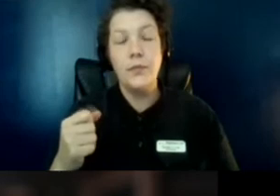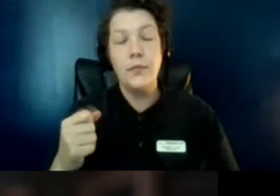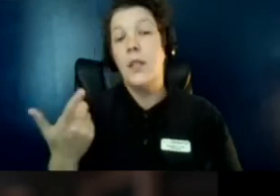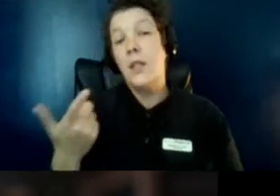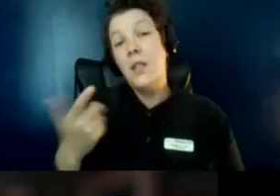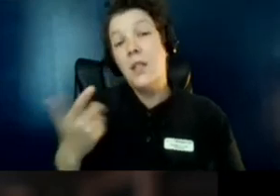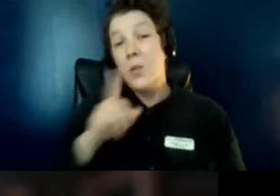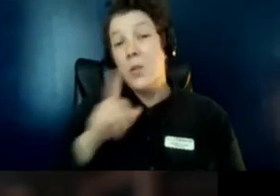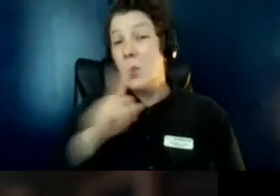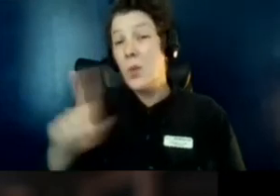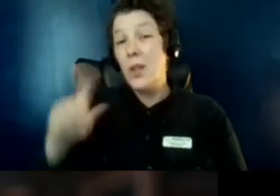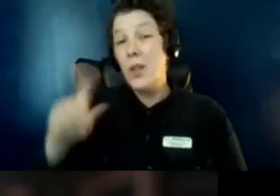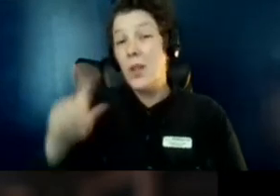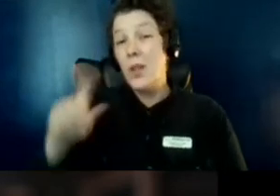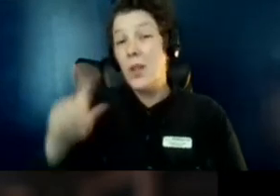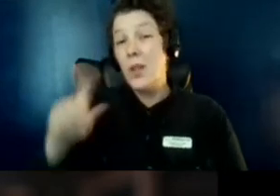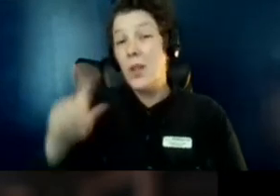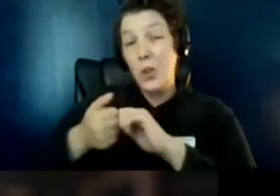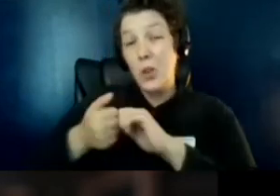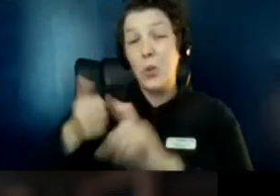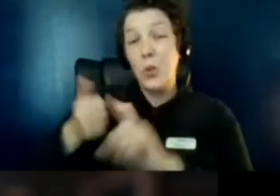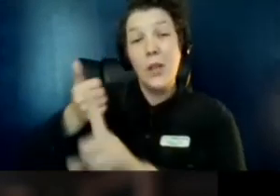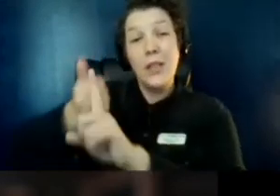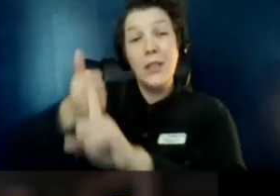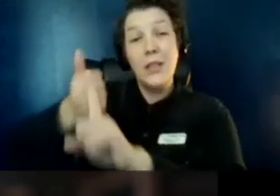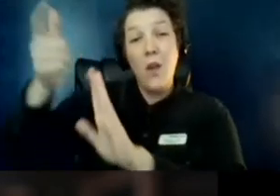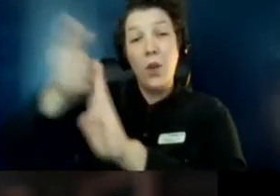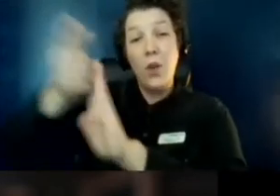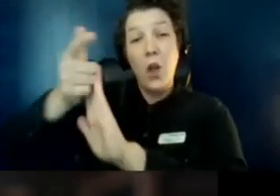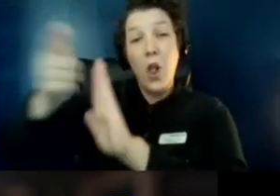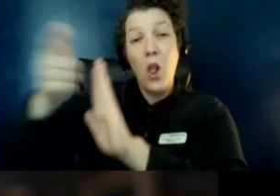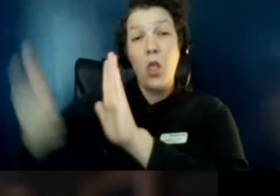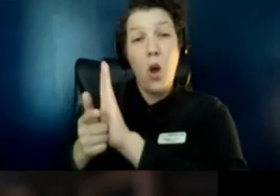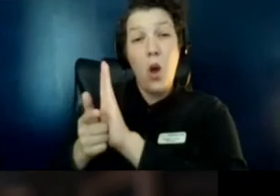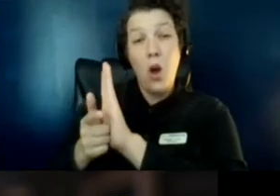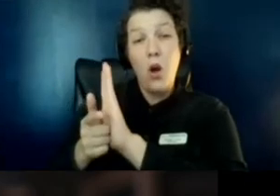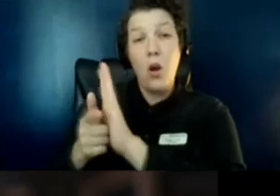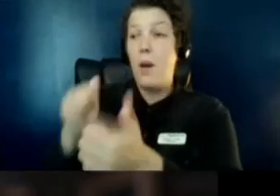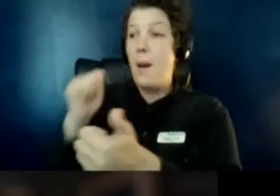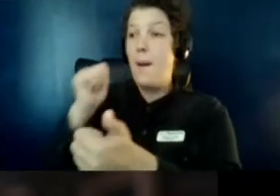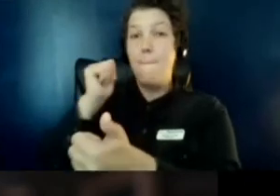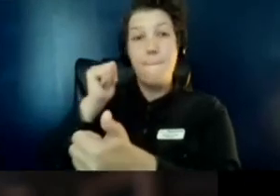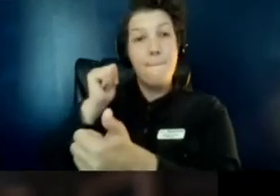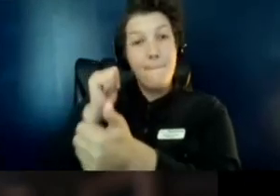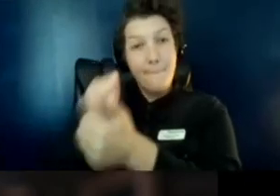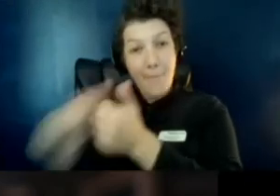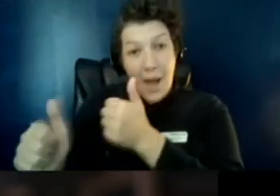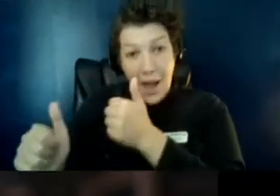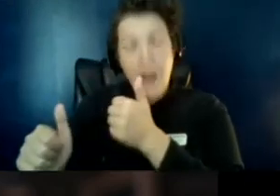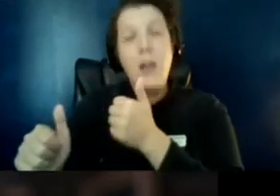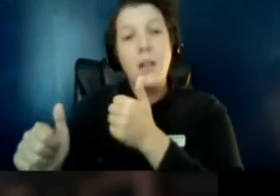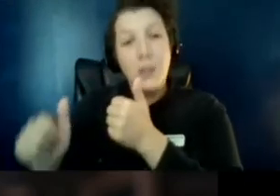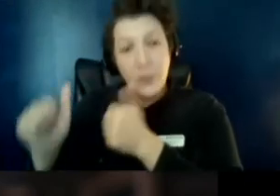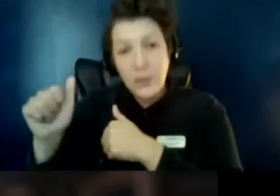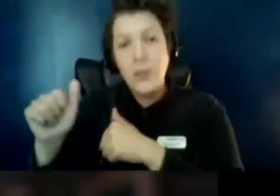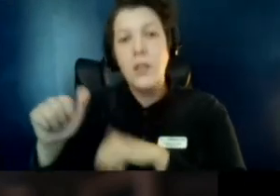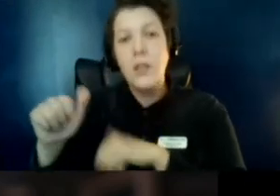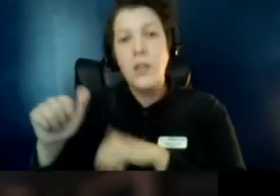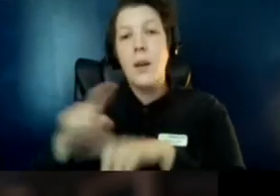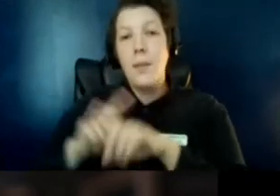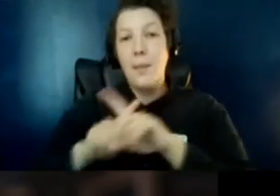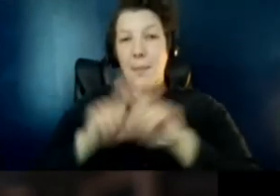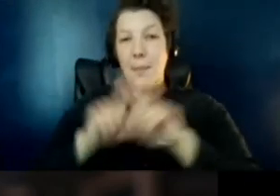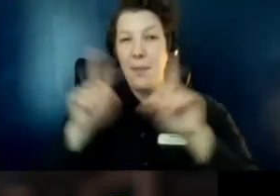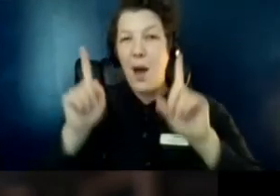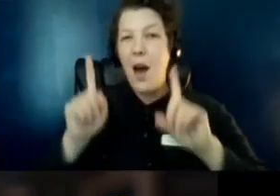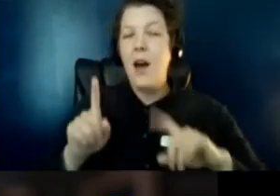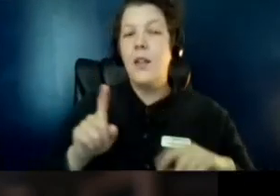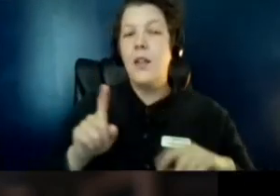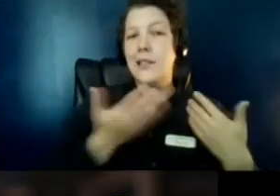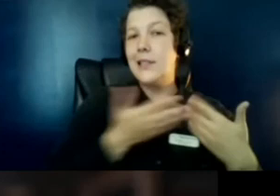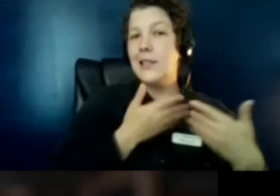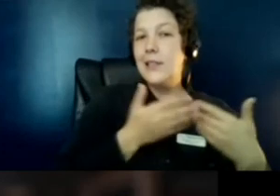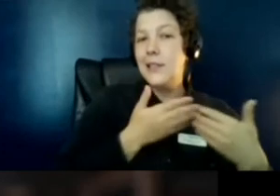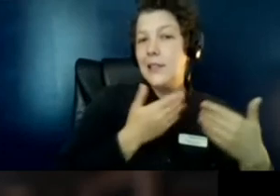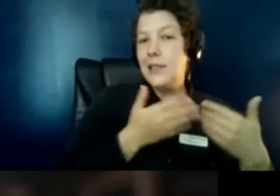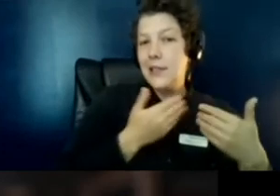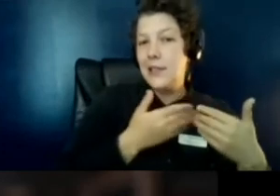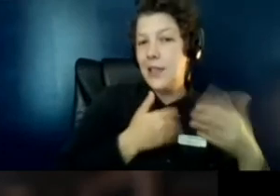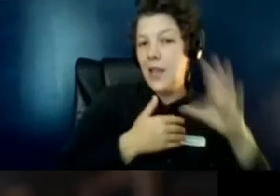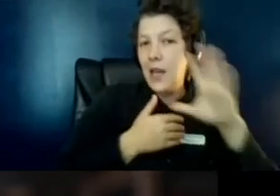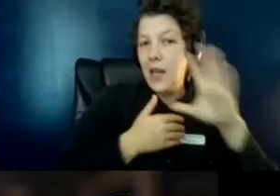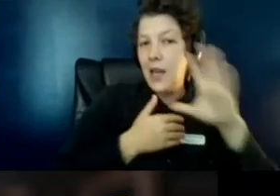the law itself was passed in such a way that it's easy for an organization to ignore compliance